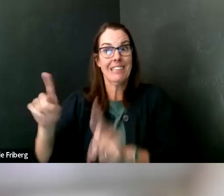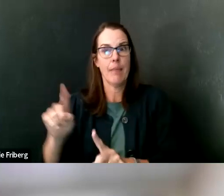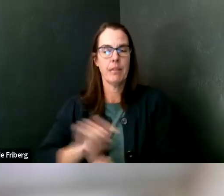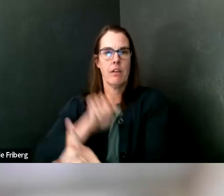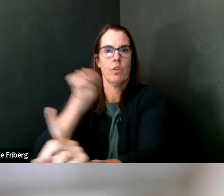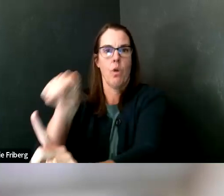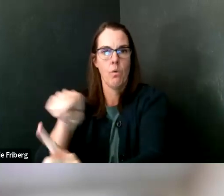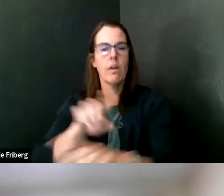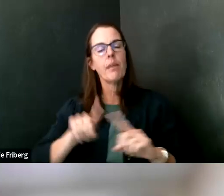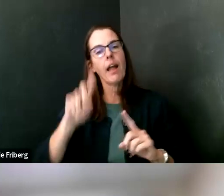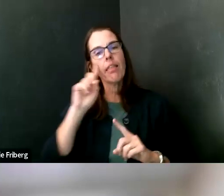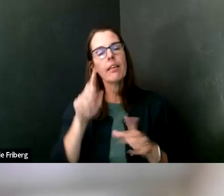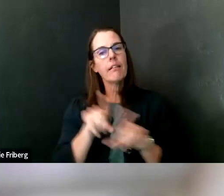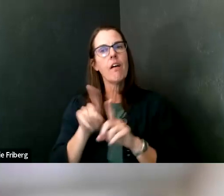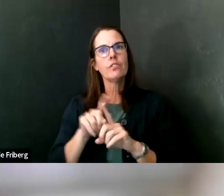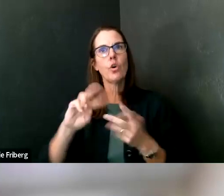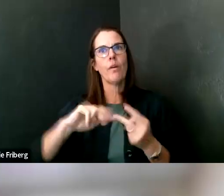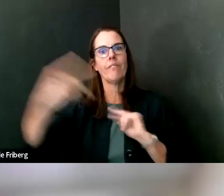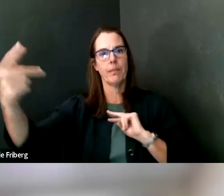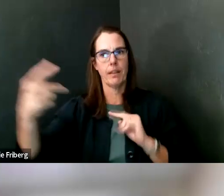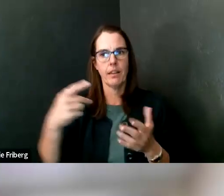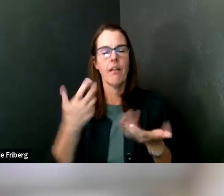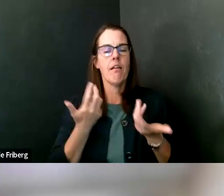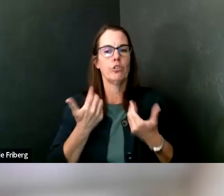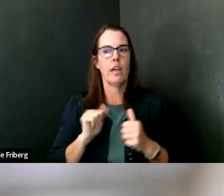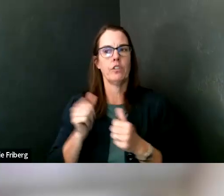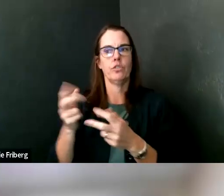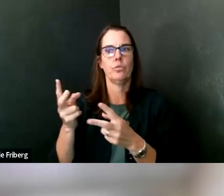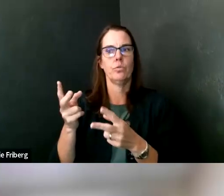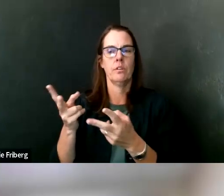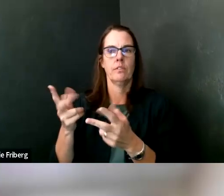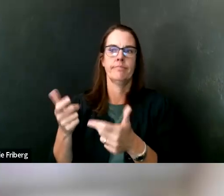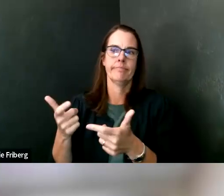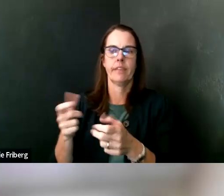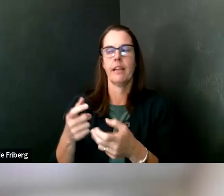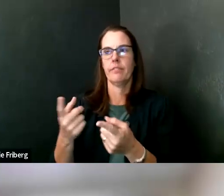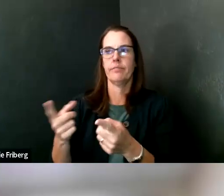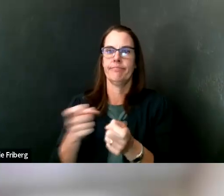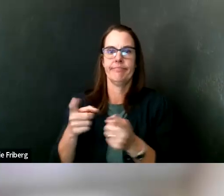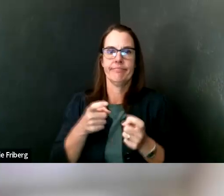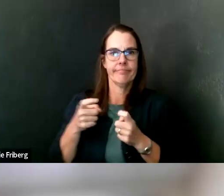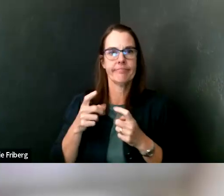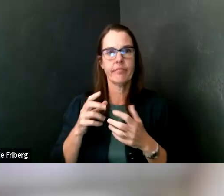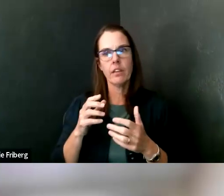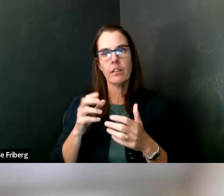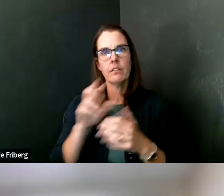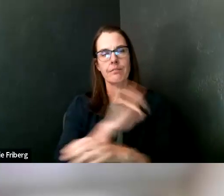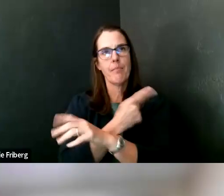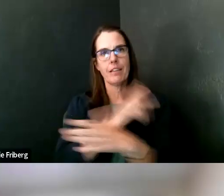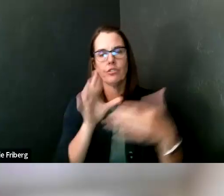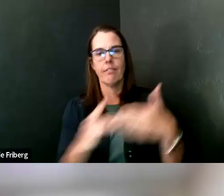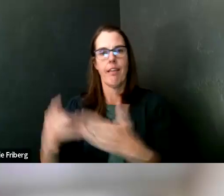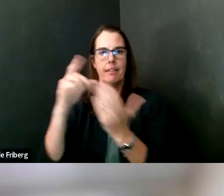have to consider flipping it and trying to really tap into patient discussions because patients tend